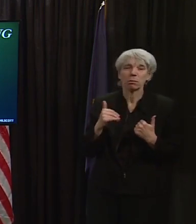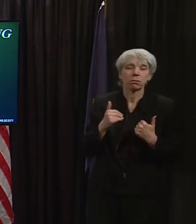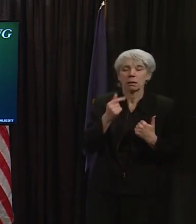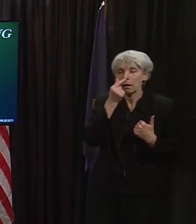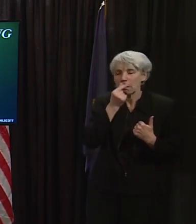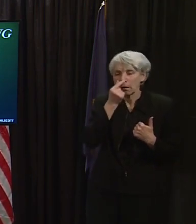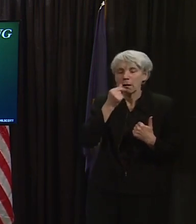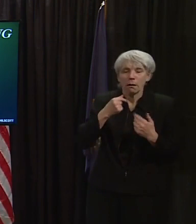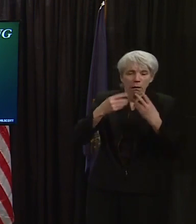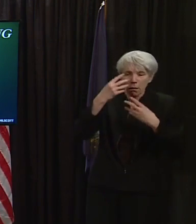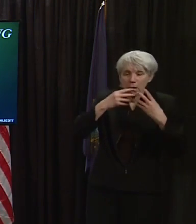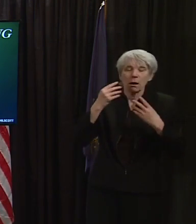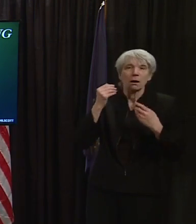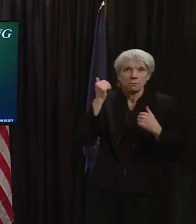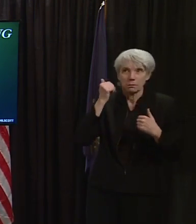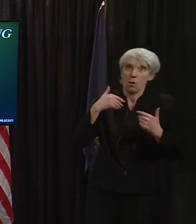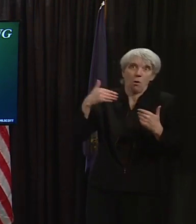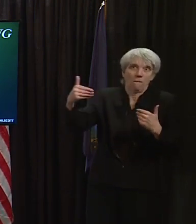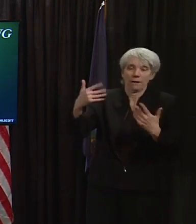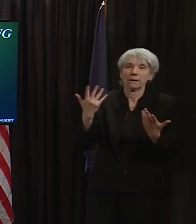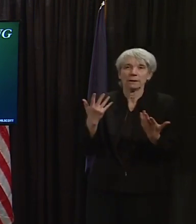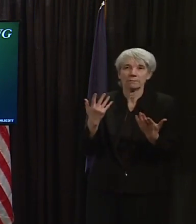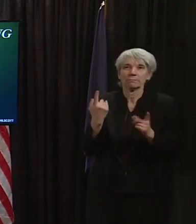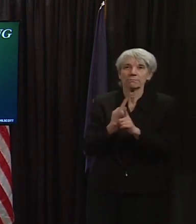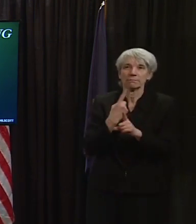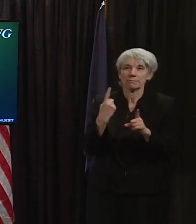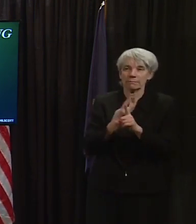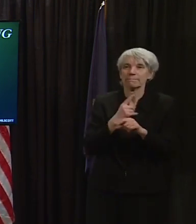we are seeing in Vermont in this age group are covid presentation is very